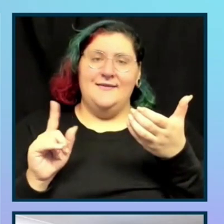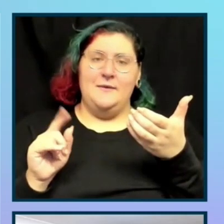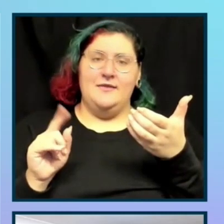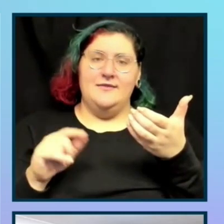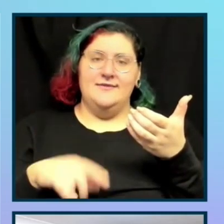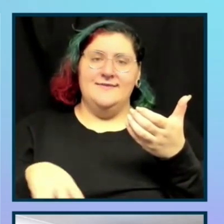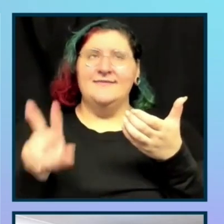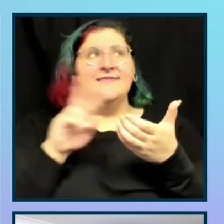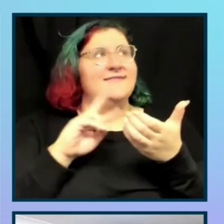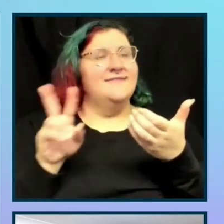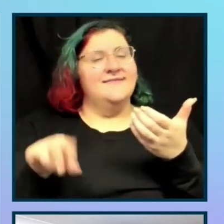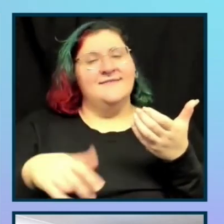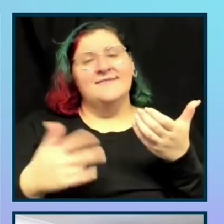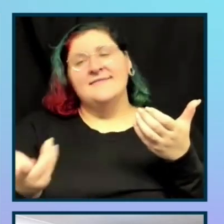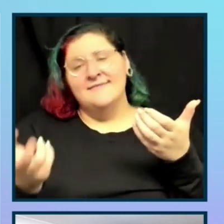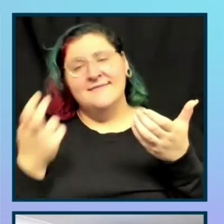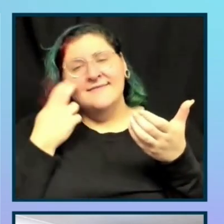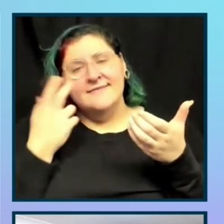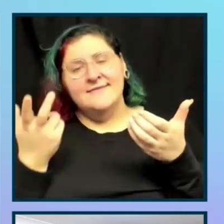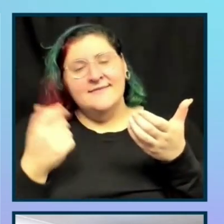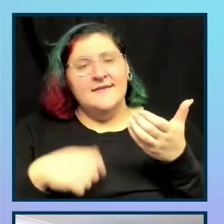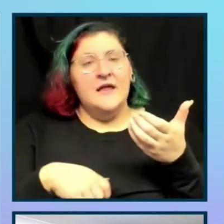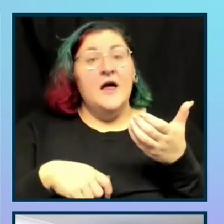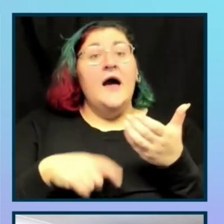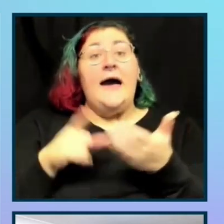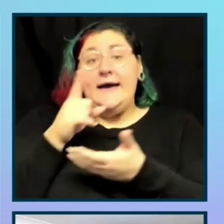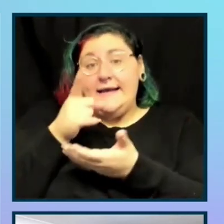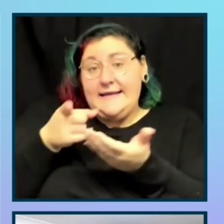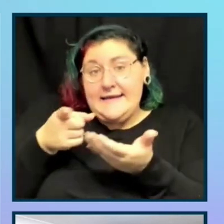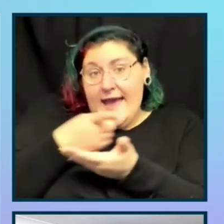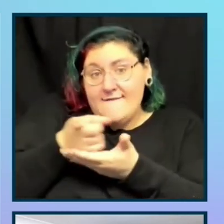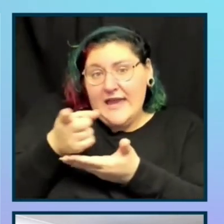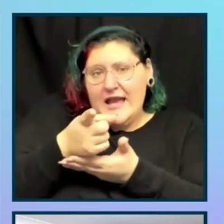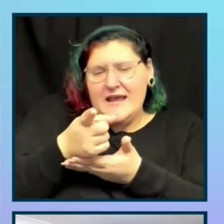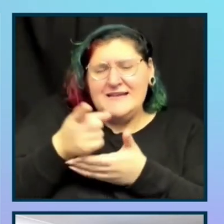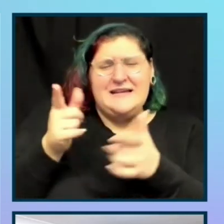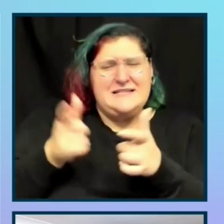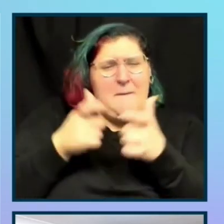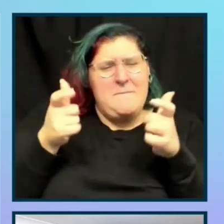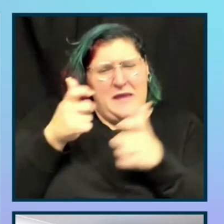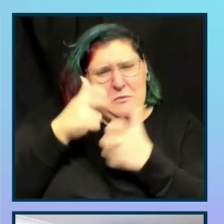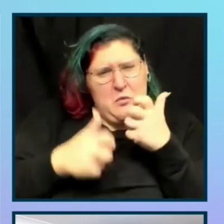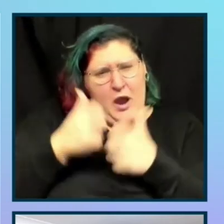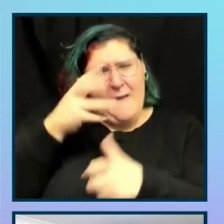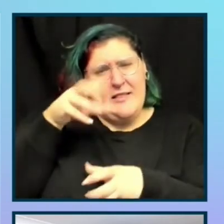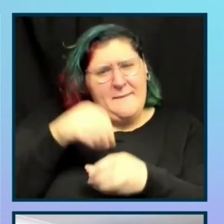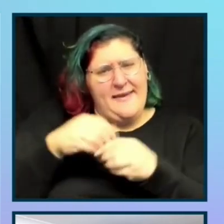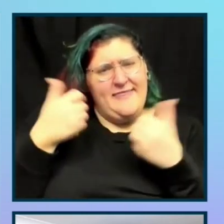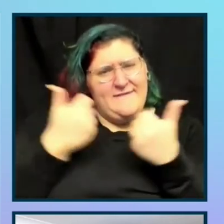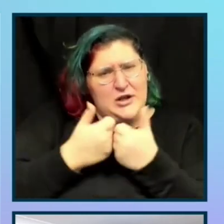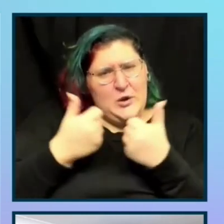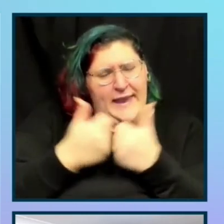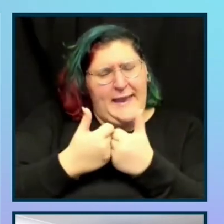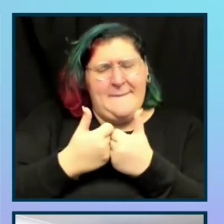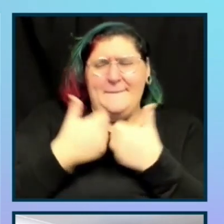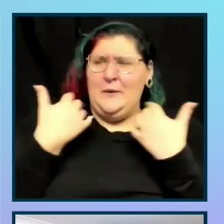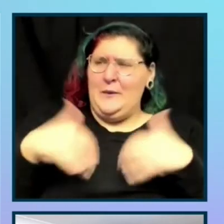So, you know, navigation is a big problem in video games, navigation of open world environments is a huge issue.